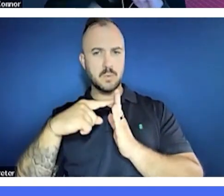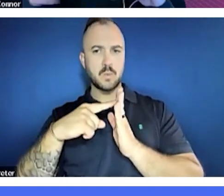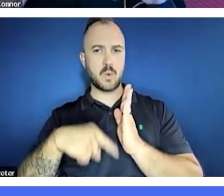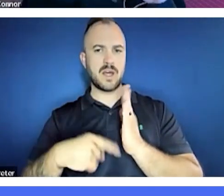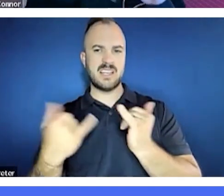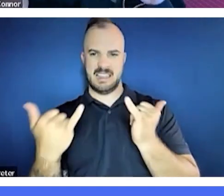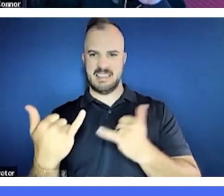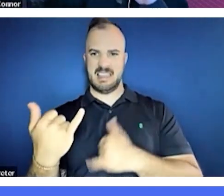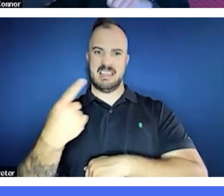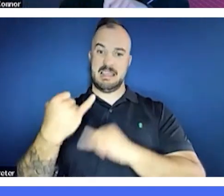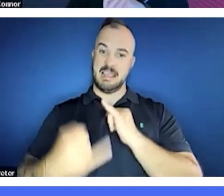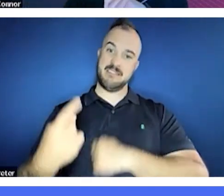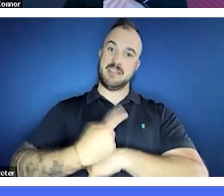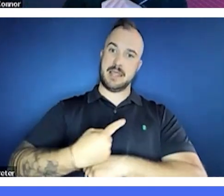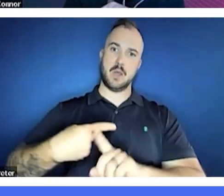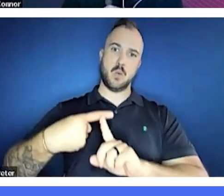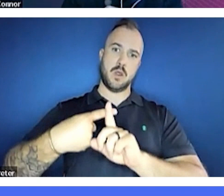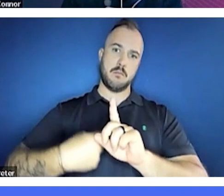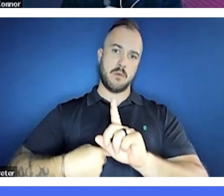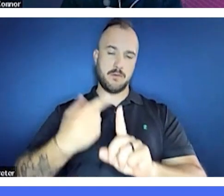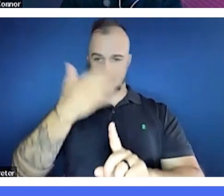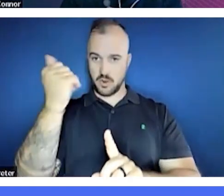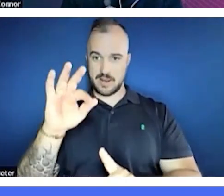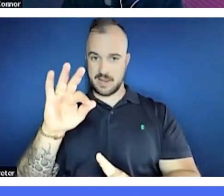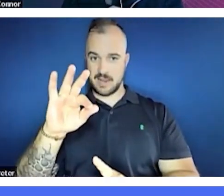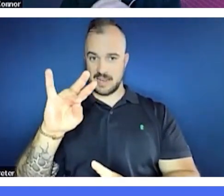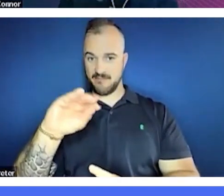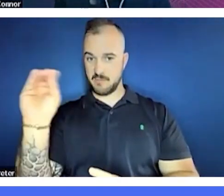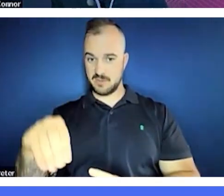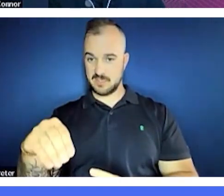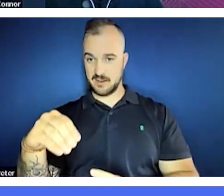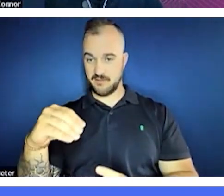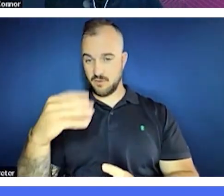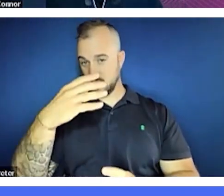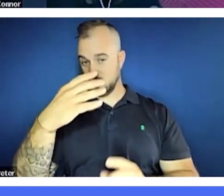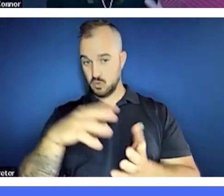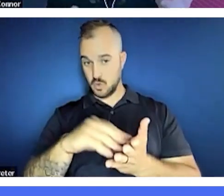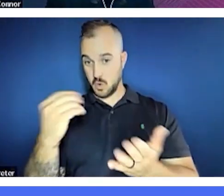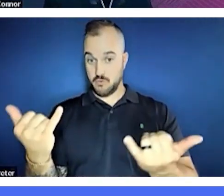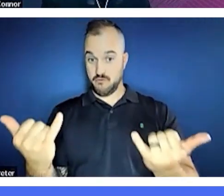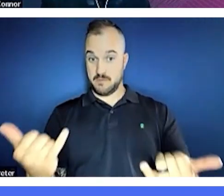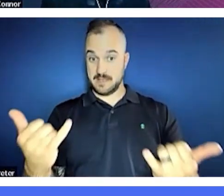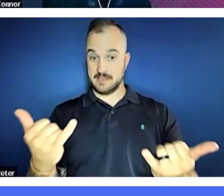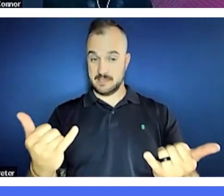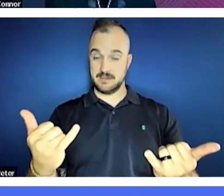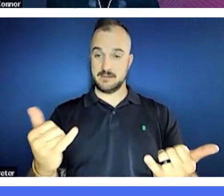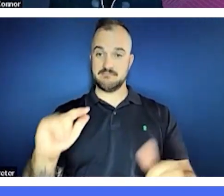in a month when you've forgotten 97% of what you have learned just from this presentation, but from your time at this conference,